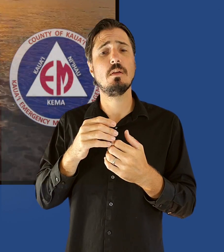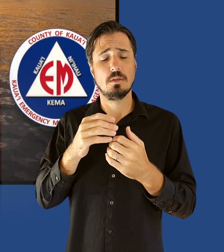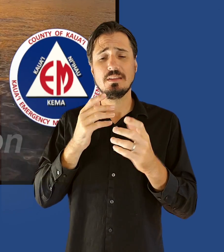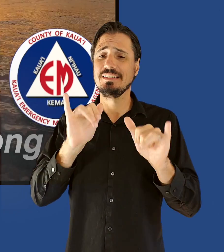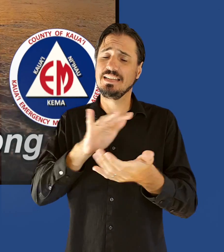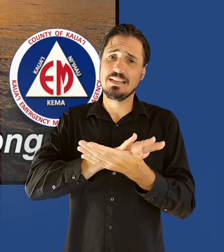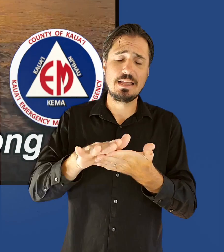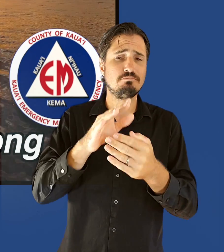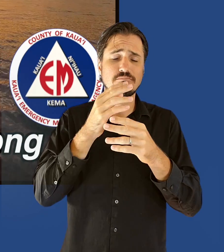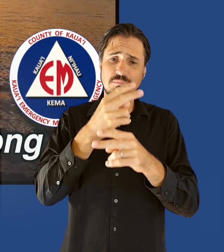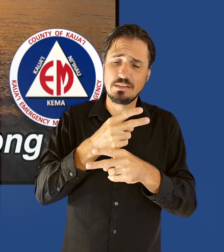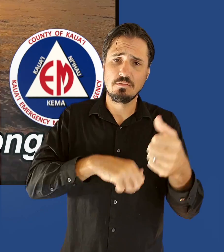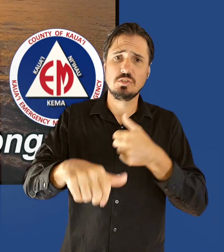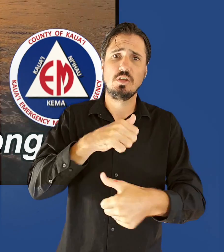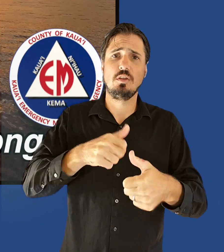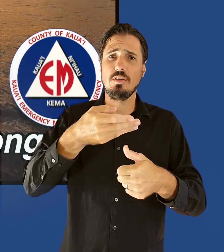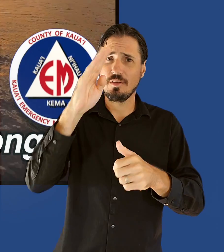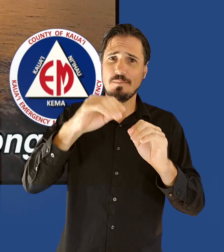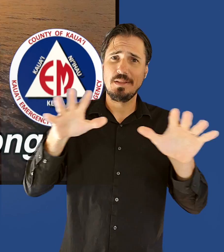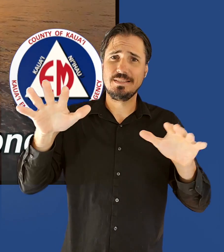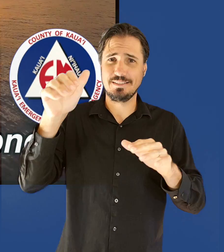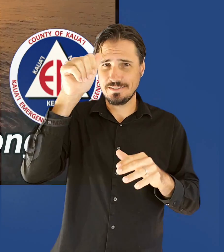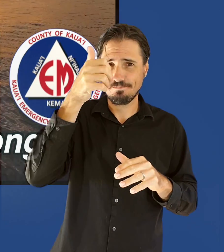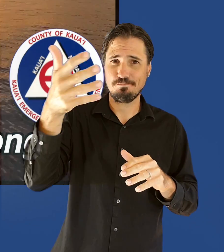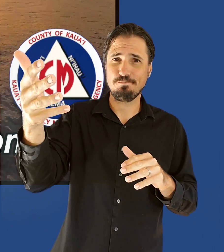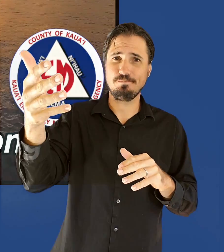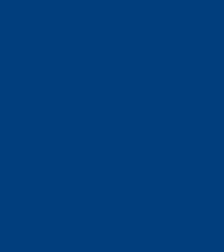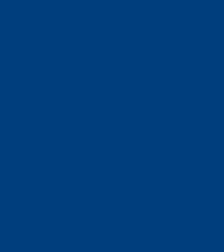Be kind, take care of one another. God Bless and Aloha!